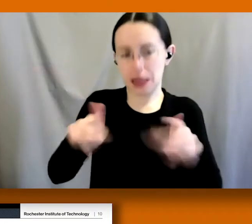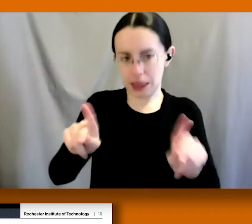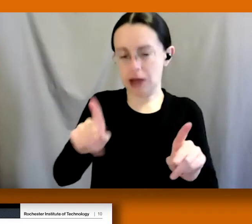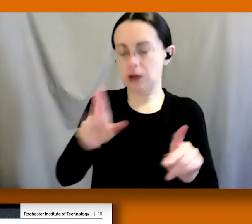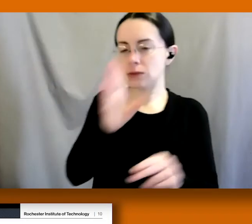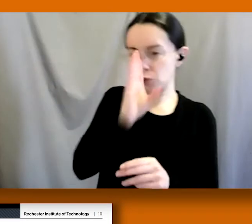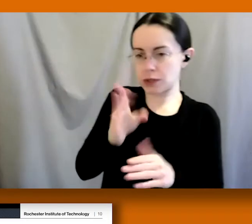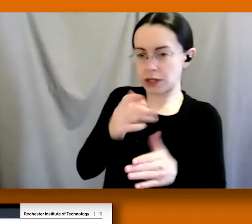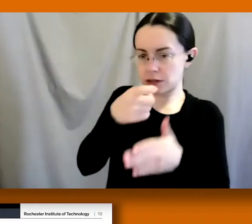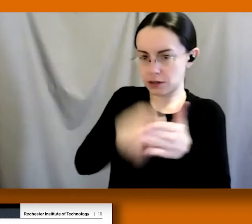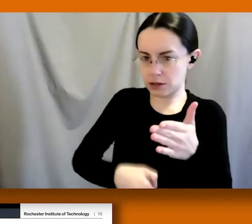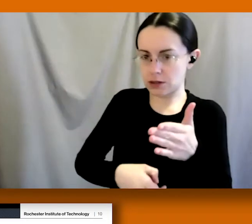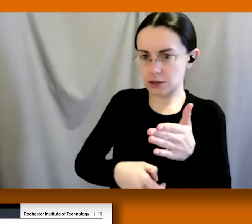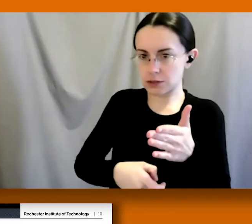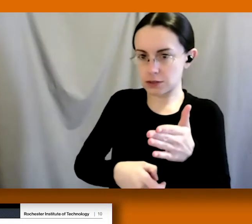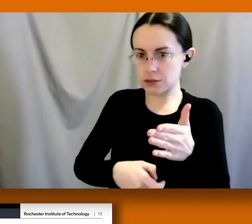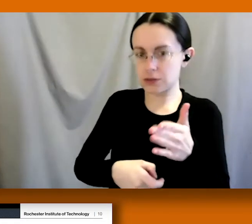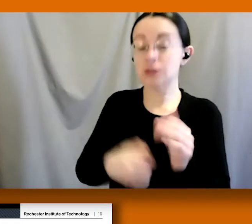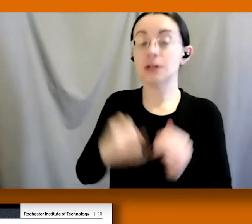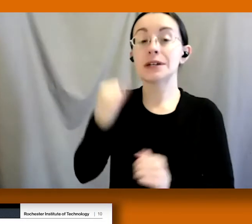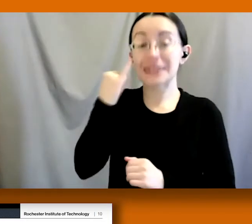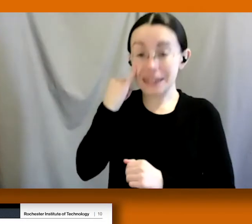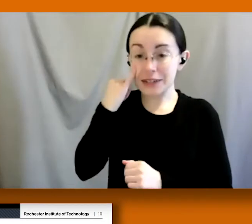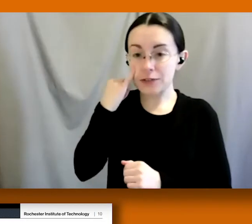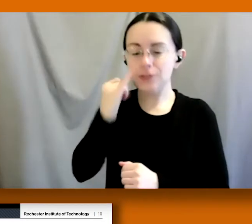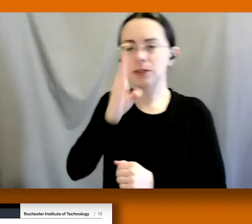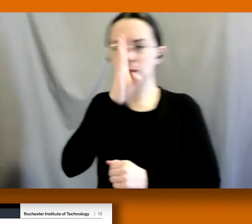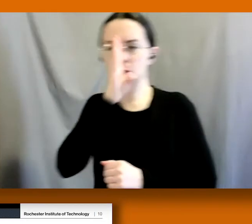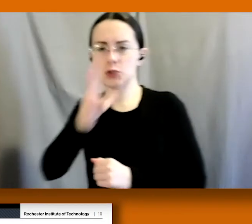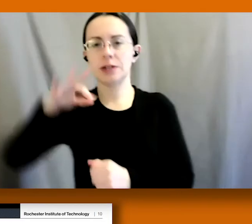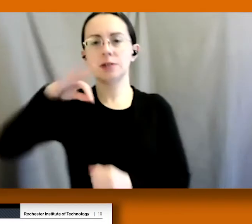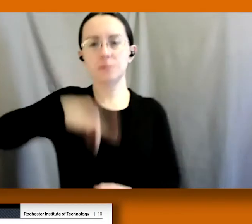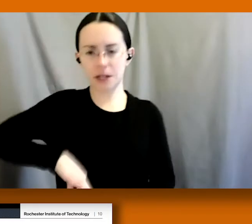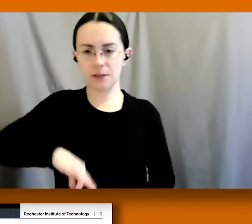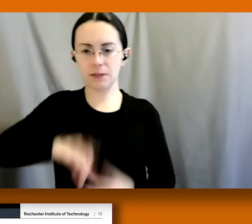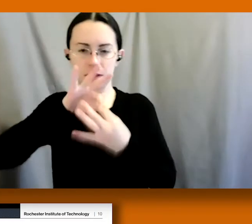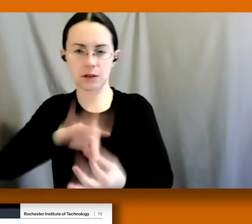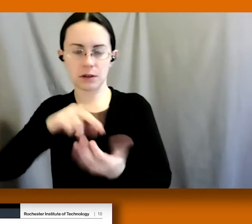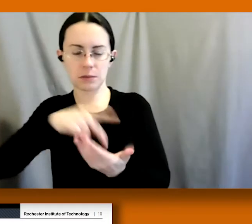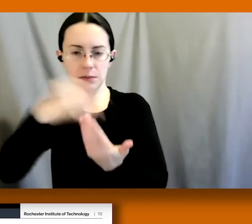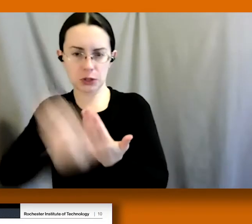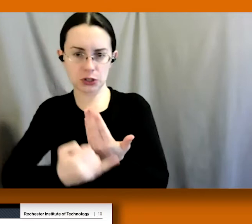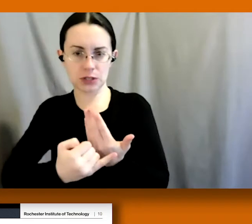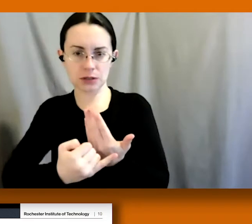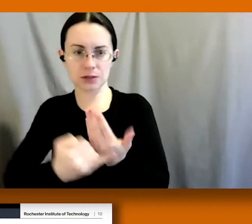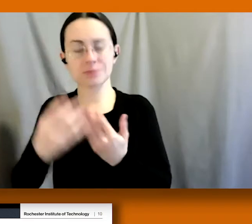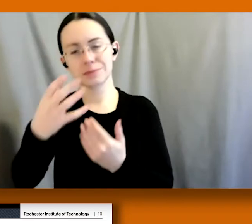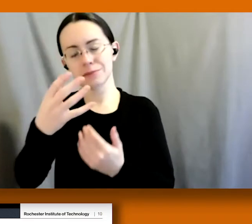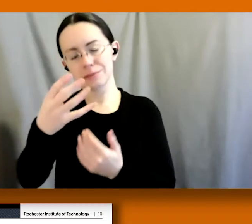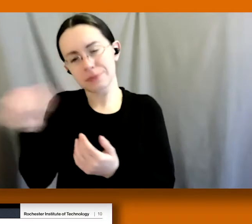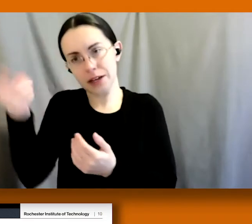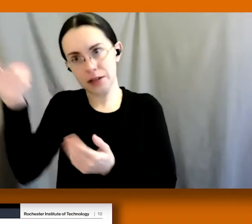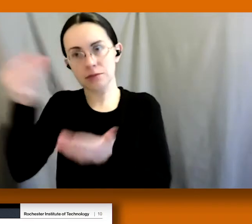when it provides a direct benefit to a sponsored project and it's allowable by the sponsor.